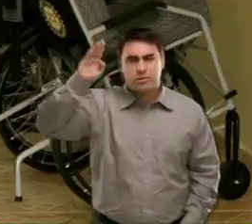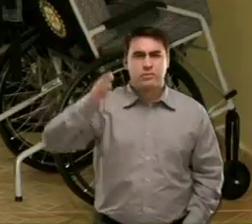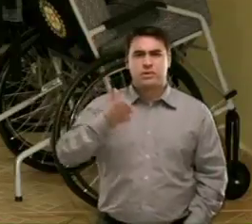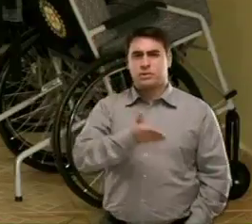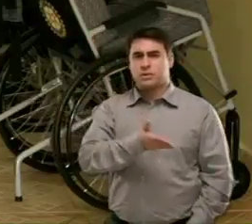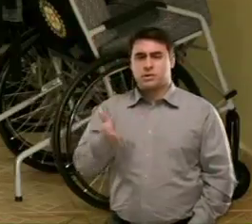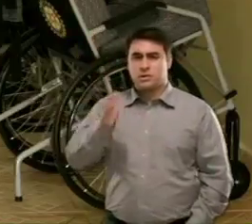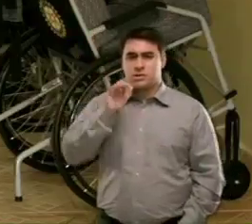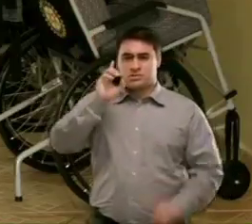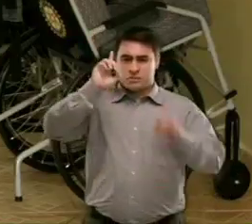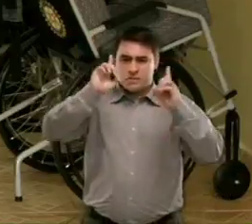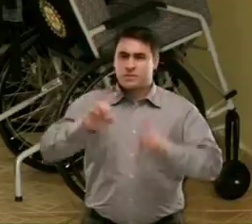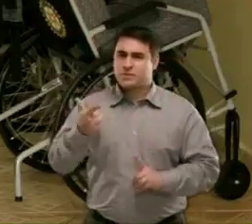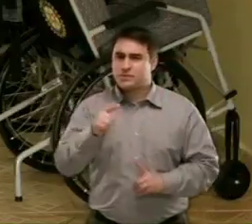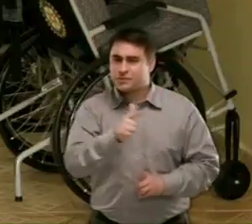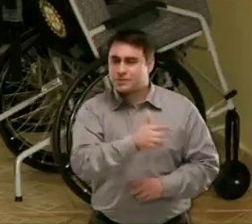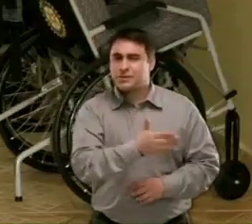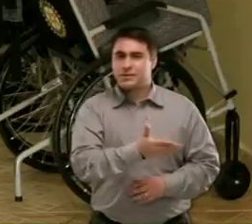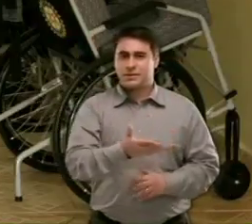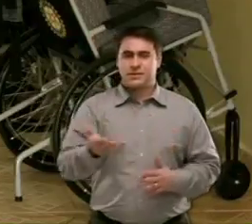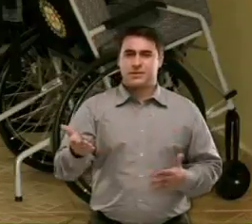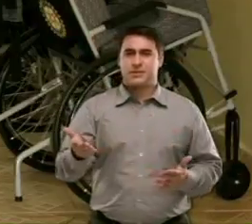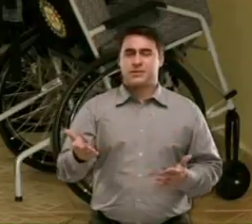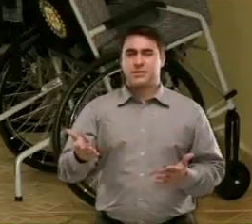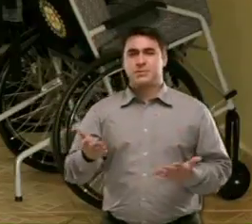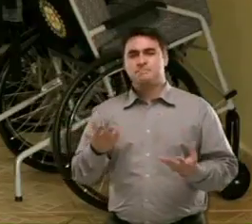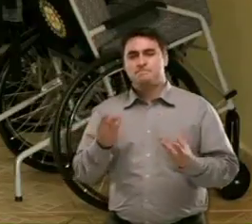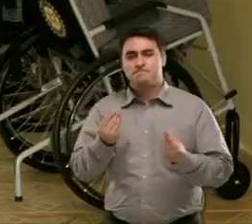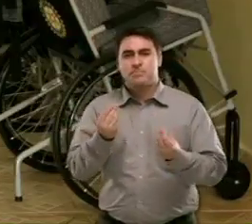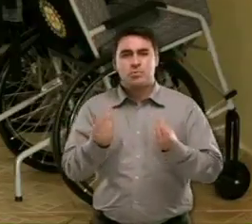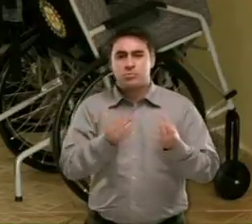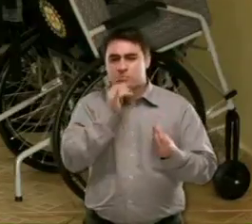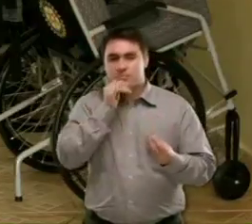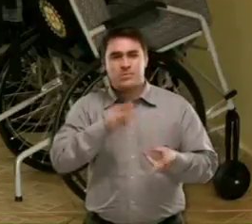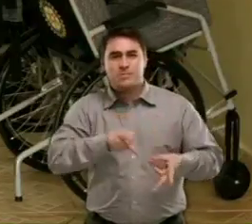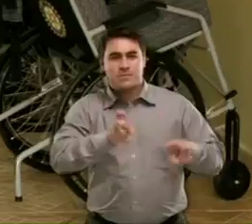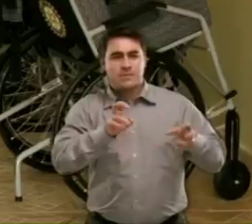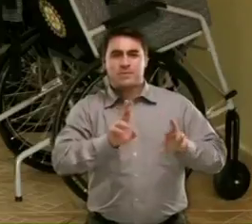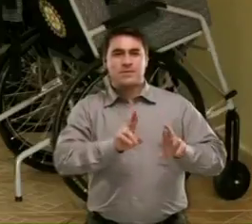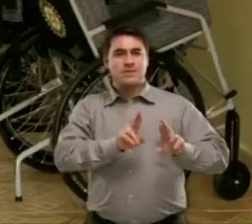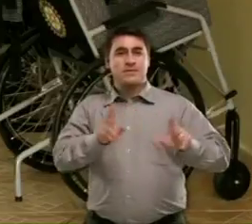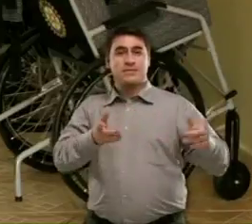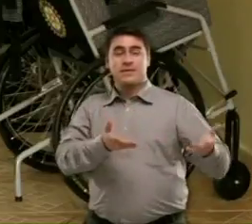we notice such a difference in children; little kids